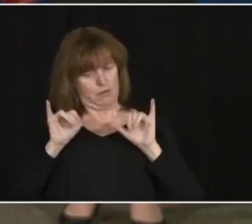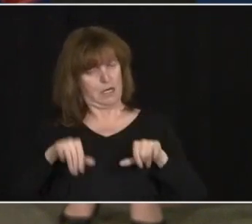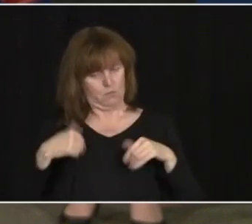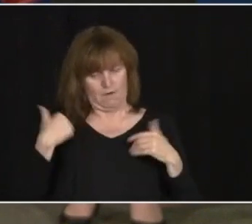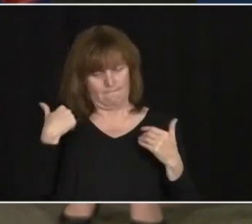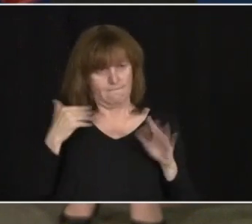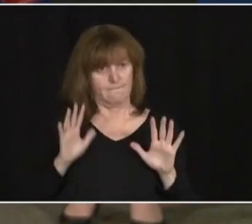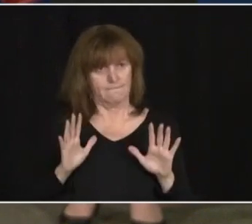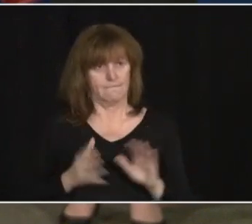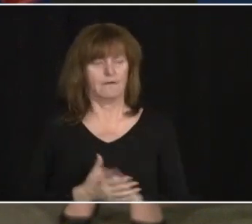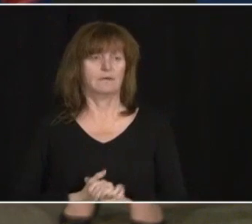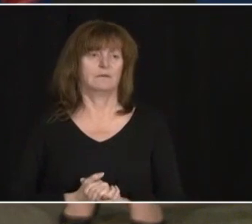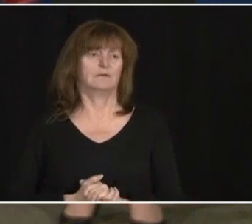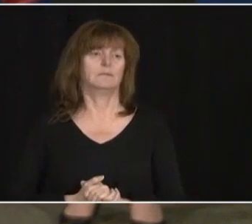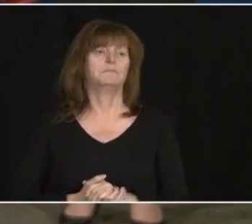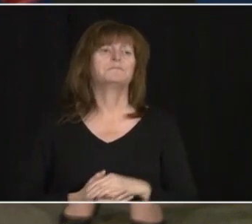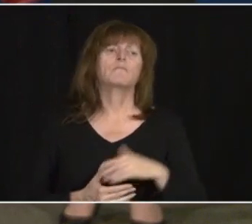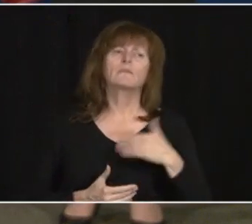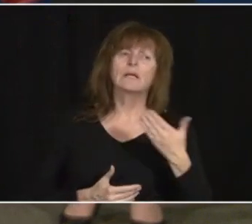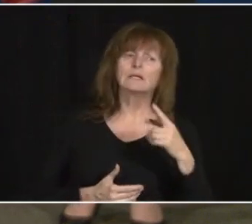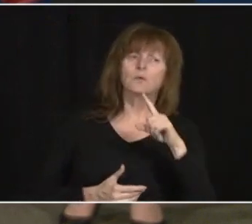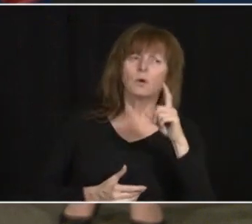Next question.